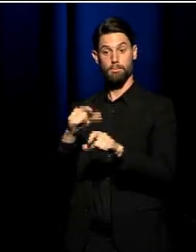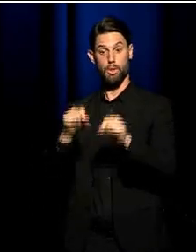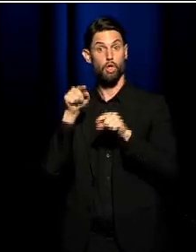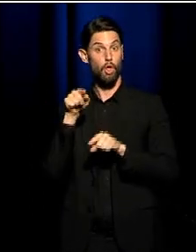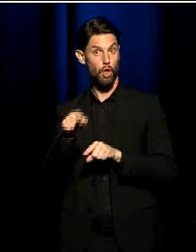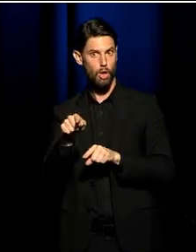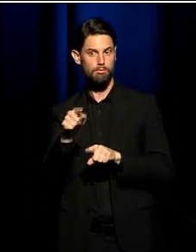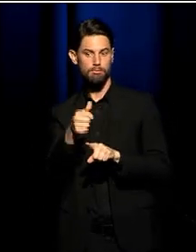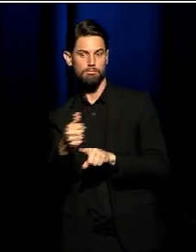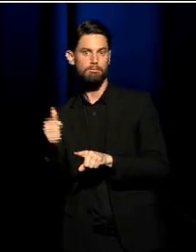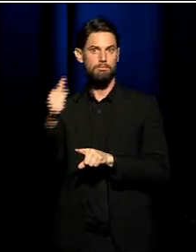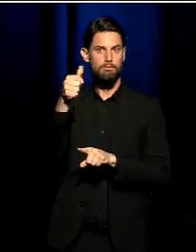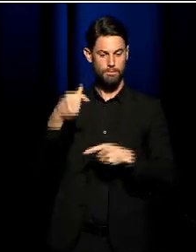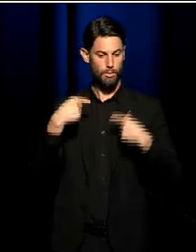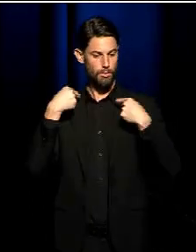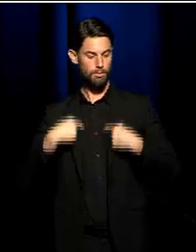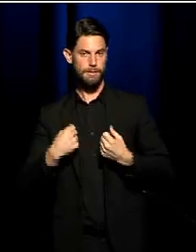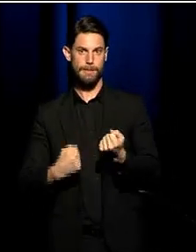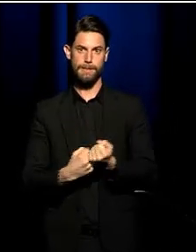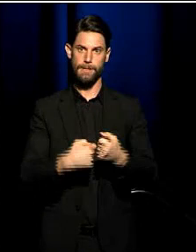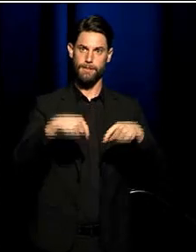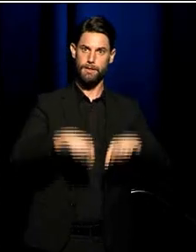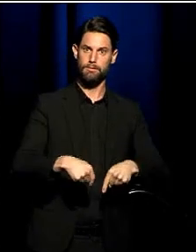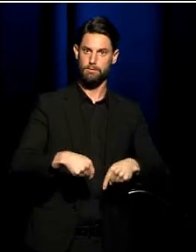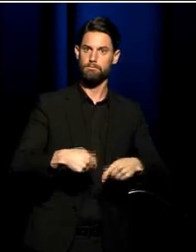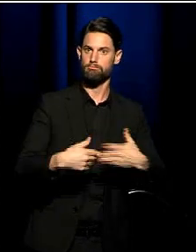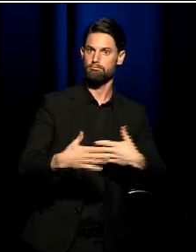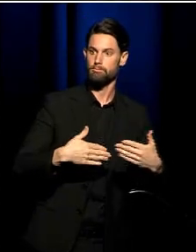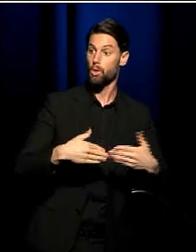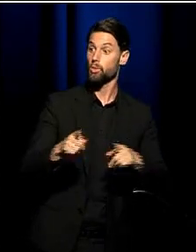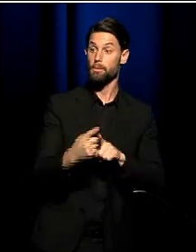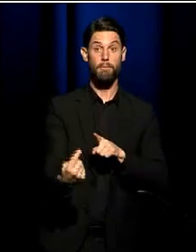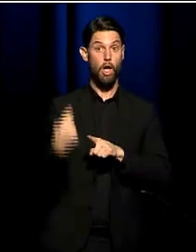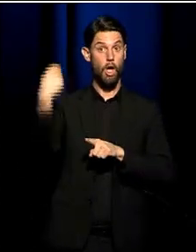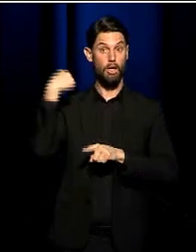Counsel assisting this Royal Commission. And behind us is Mr Ben Power and Ms